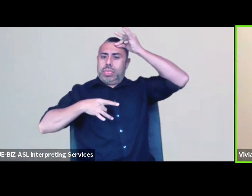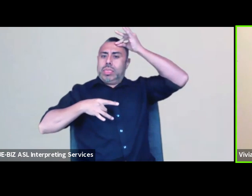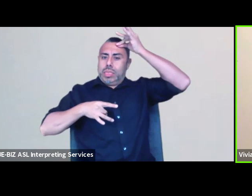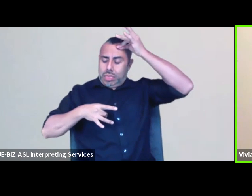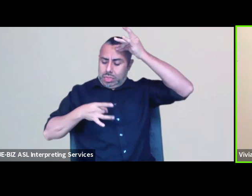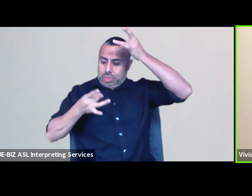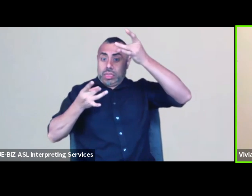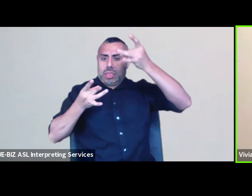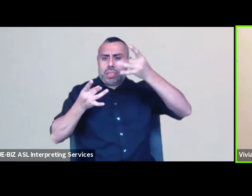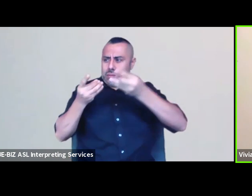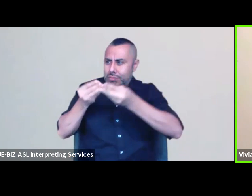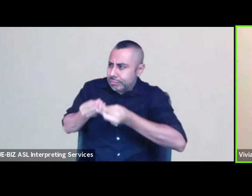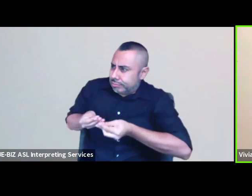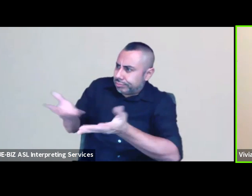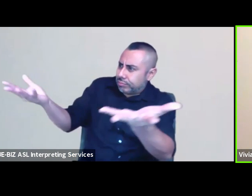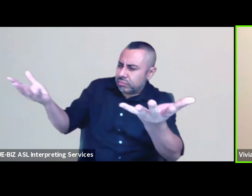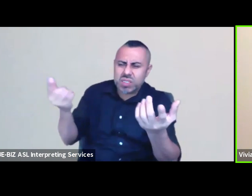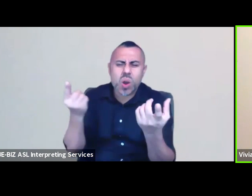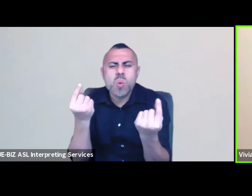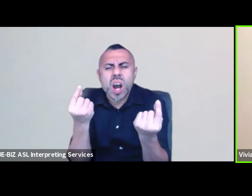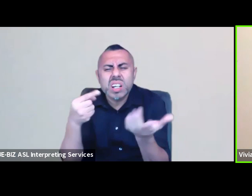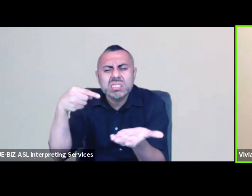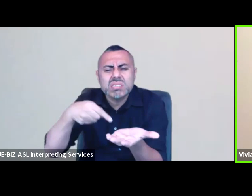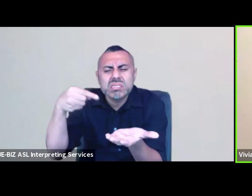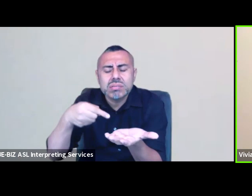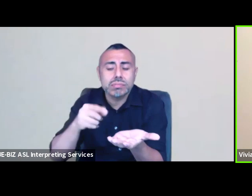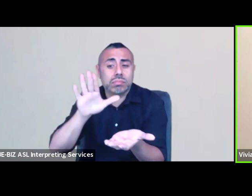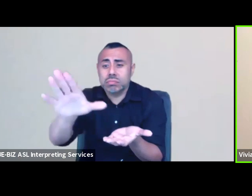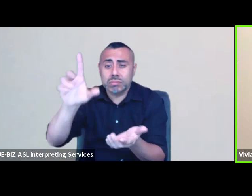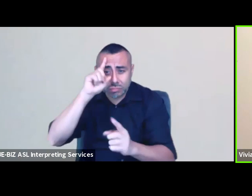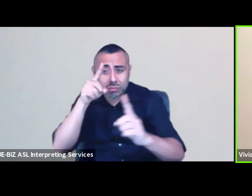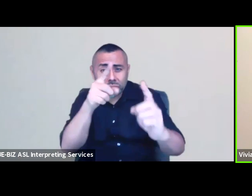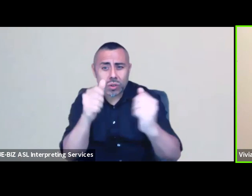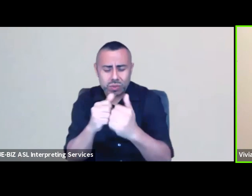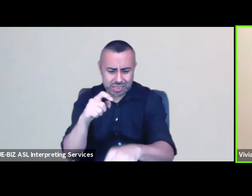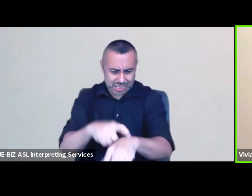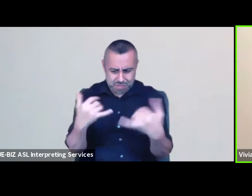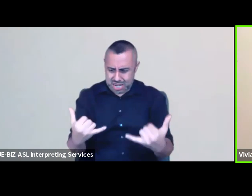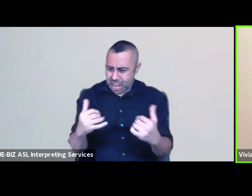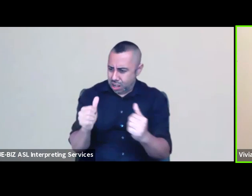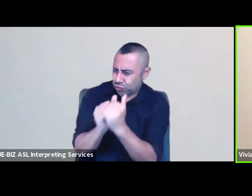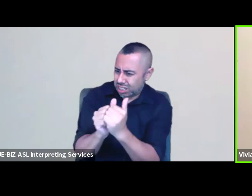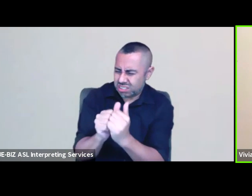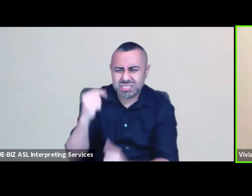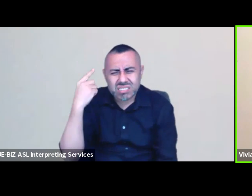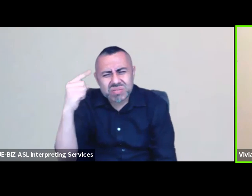What is your intention for this time together? And then also on the flipside,